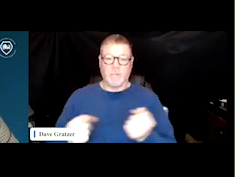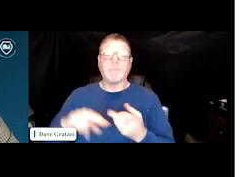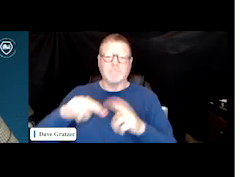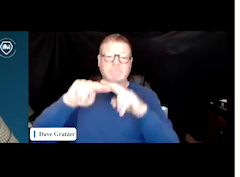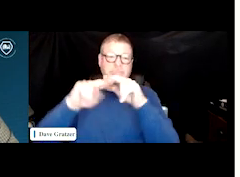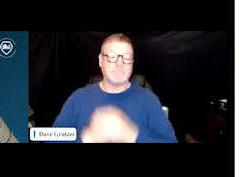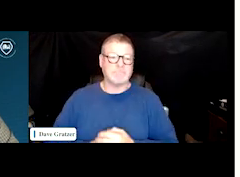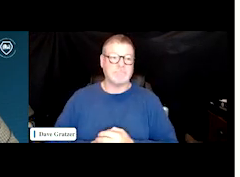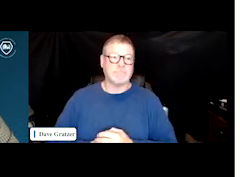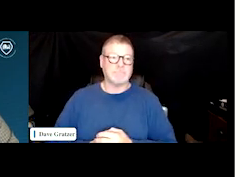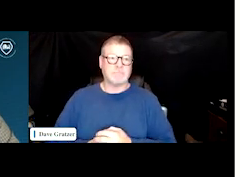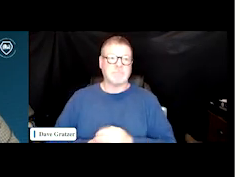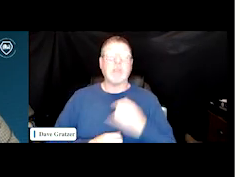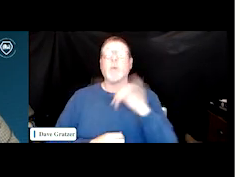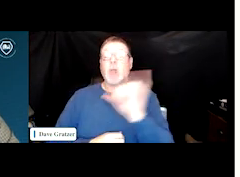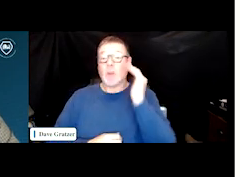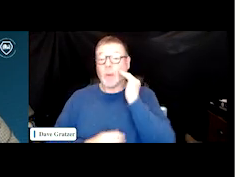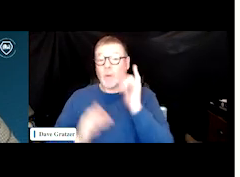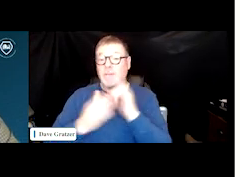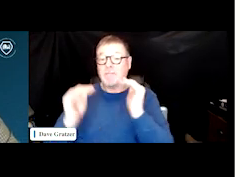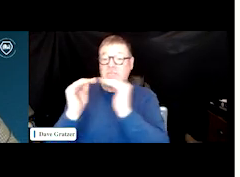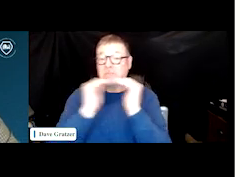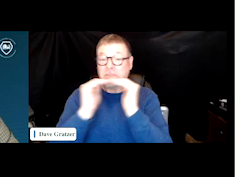We also know that peer support is support